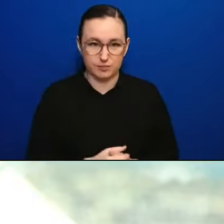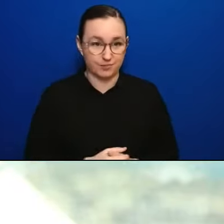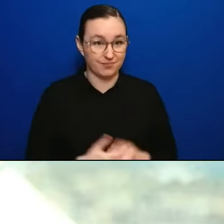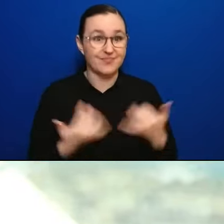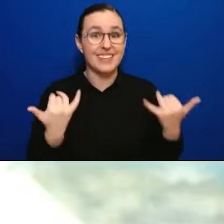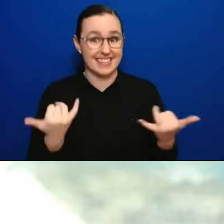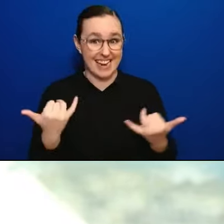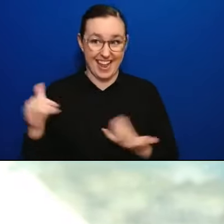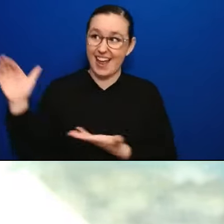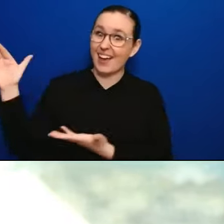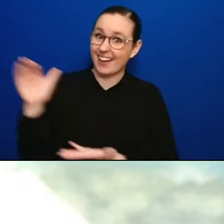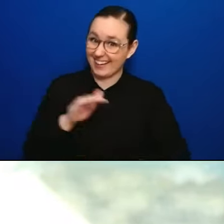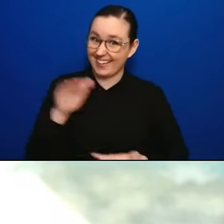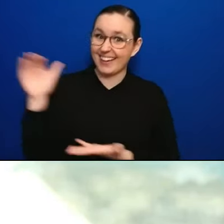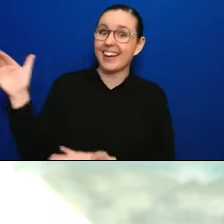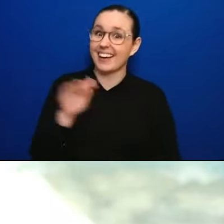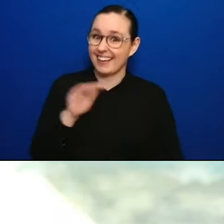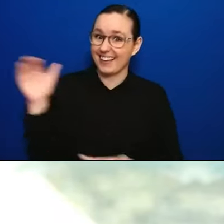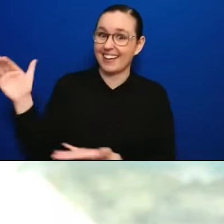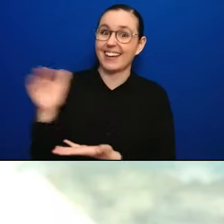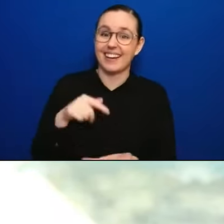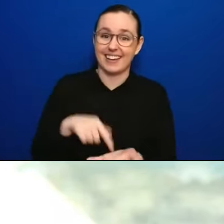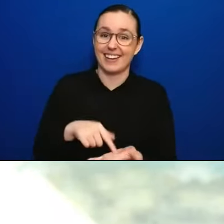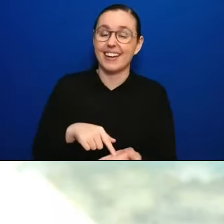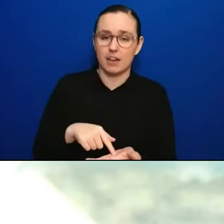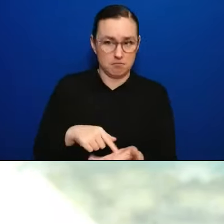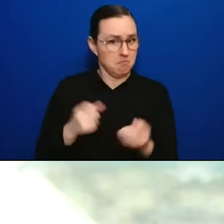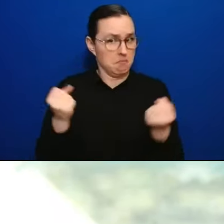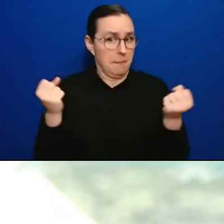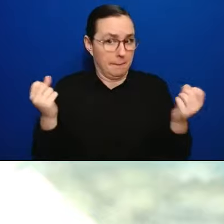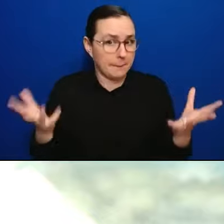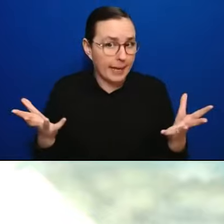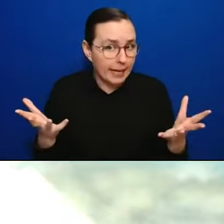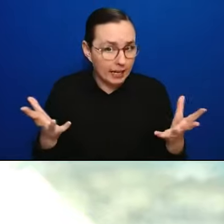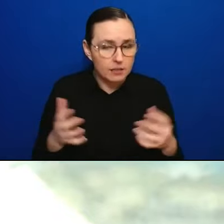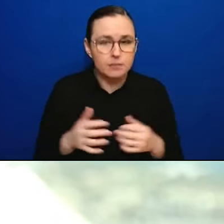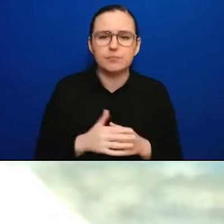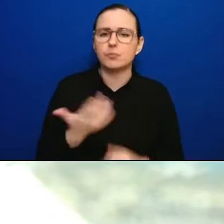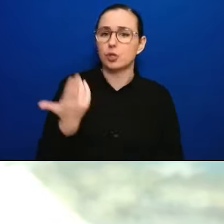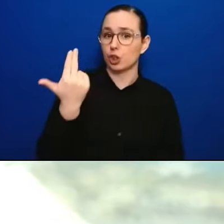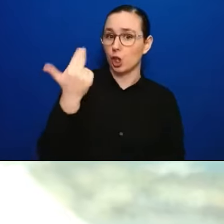for the use of rapid tests British Columbia as you can see